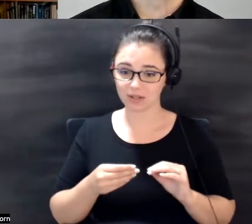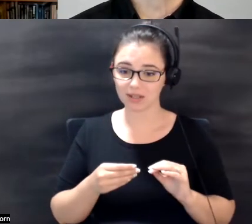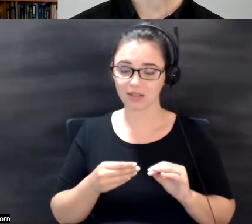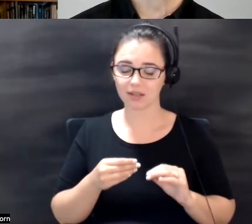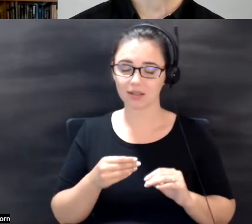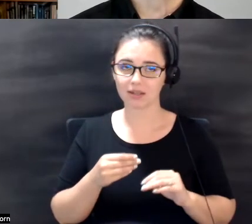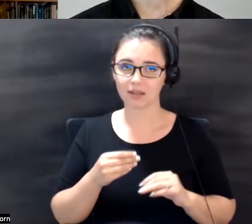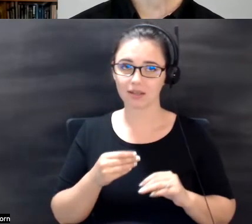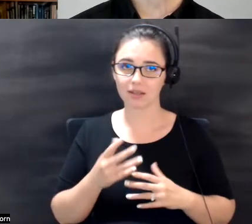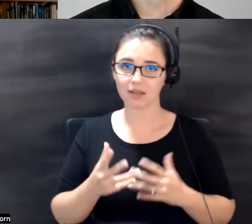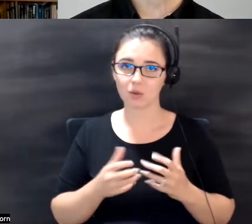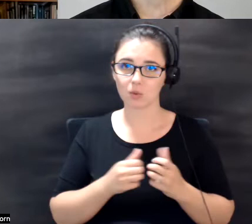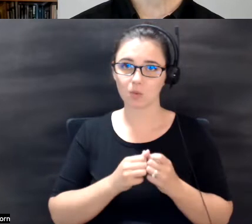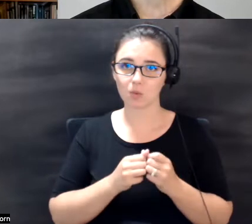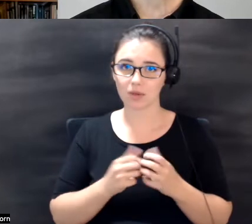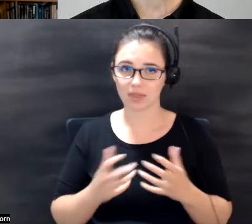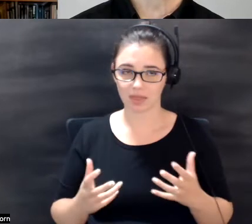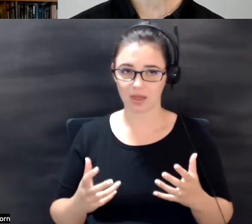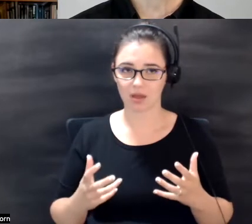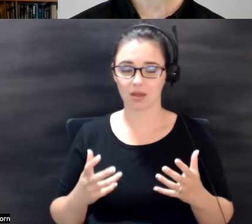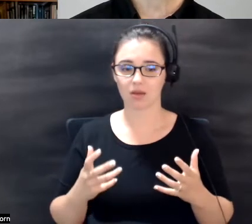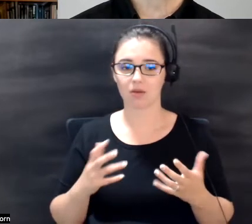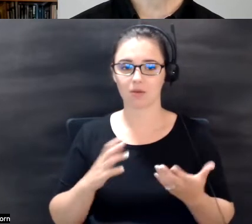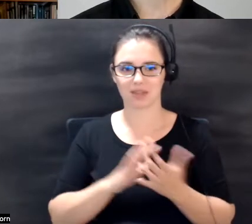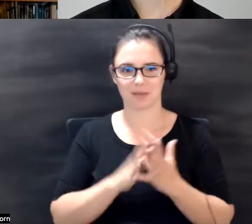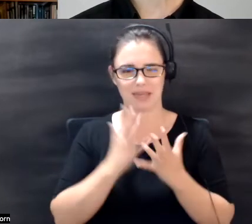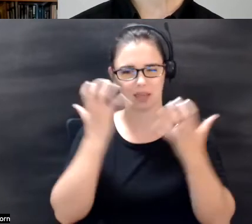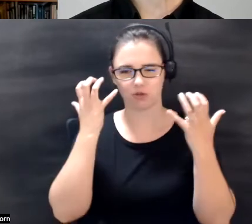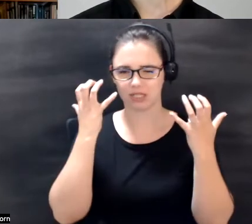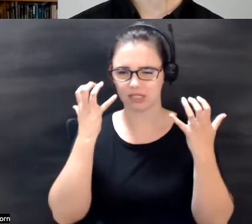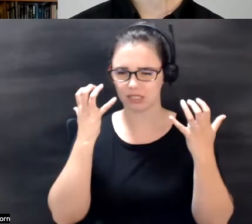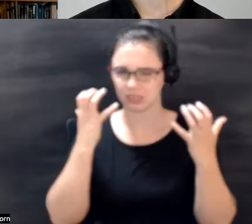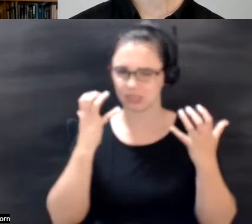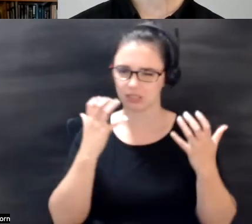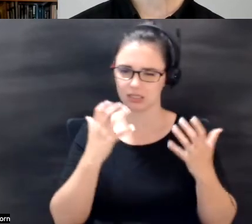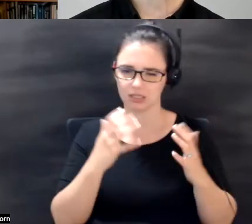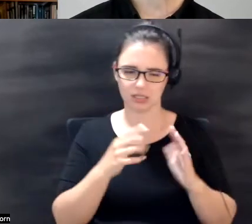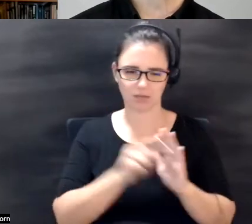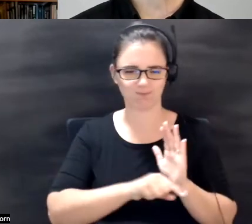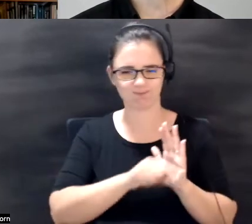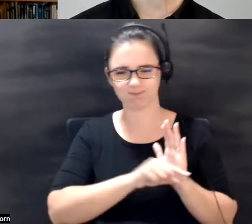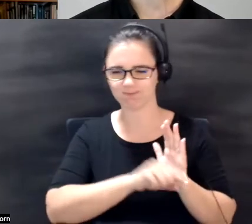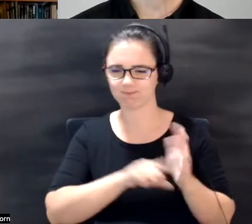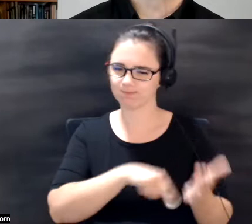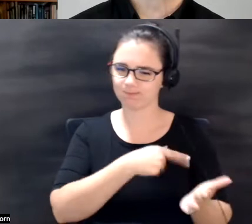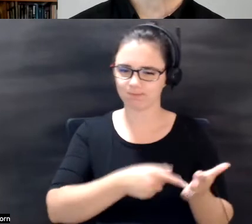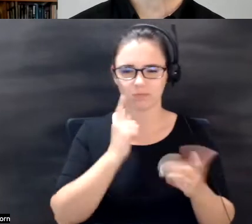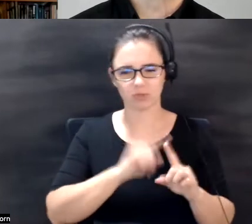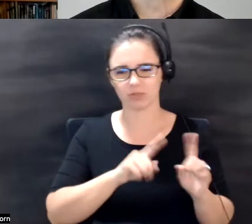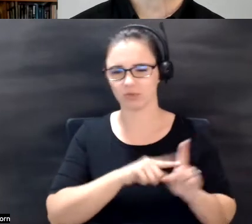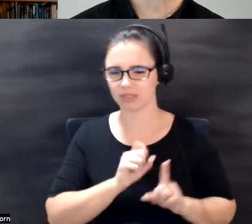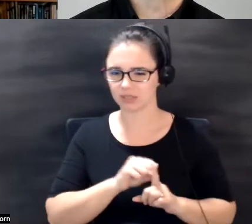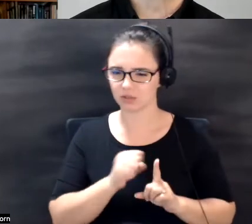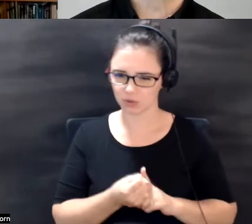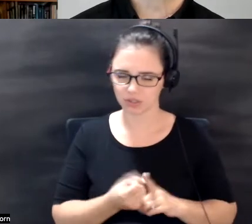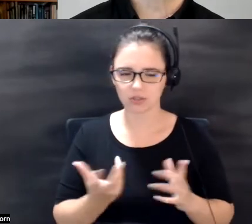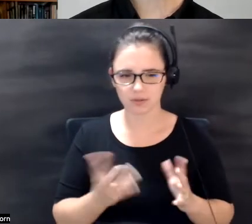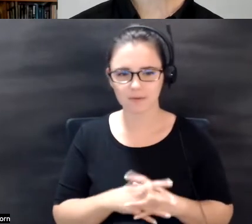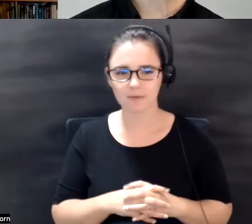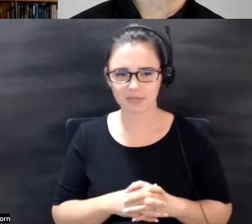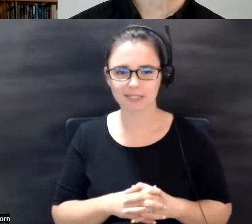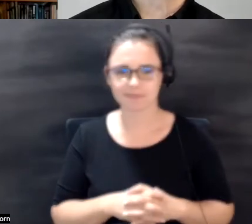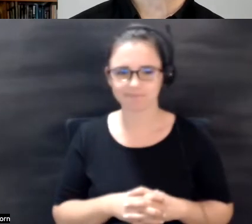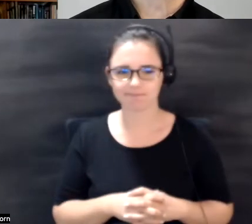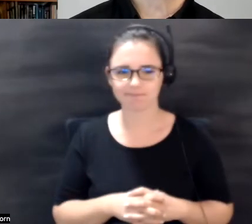without without being angry and judgmental about different scenarios. So um, I don't know, I hope,